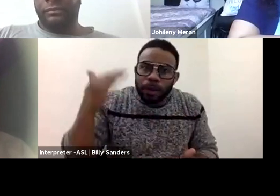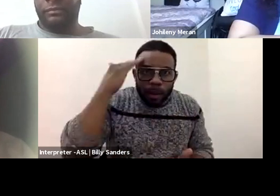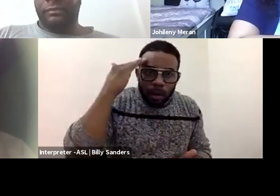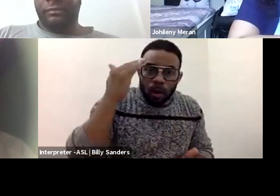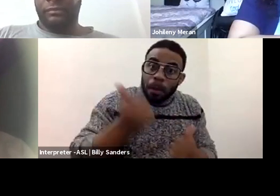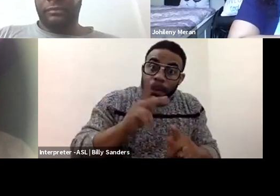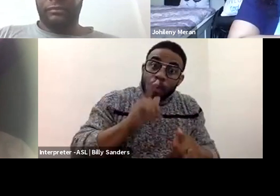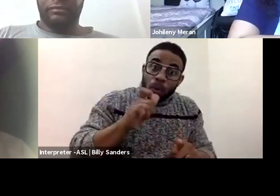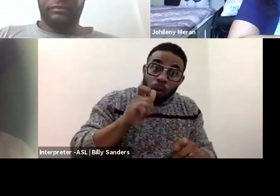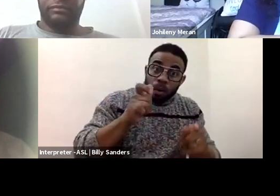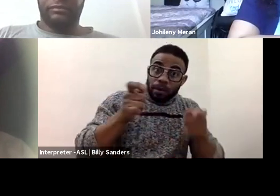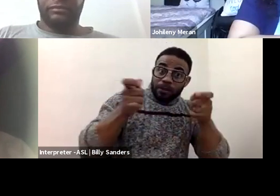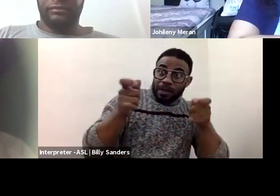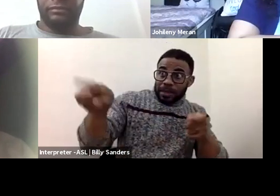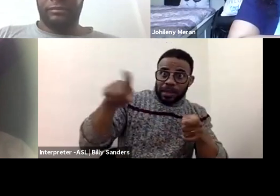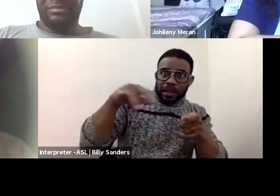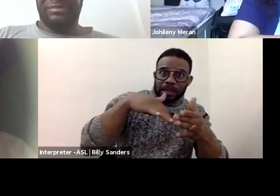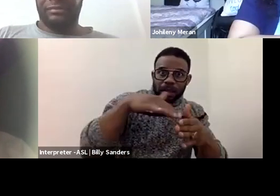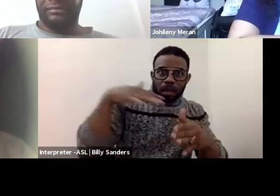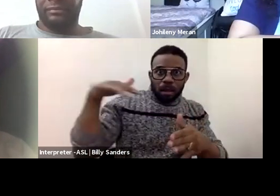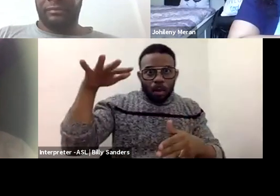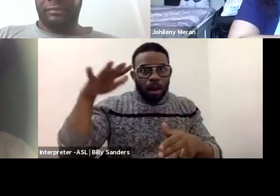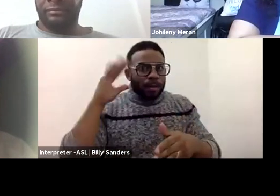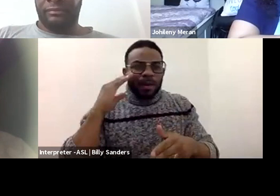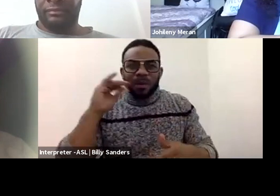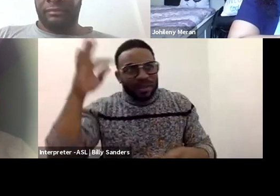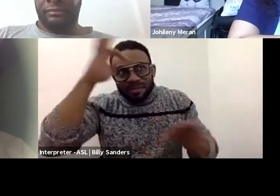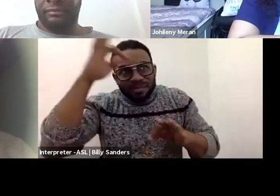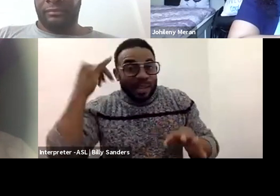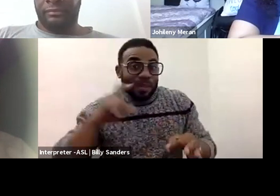people who are facilitating the Study Abroad experience without not know if they were not